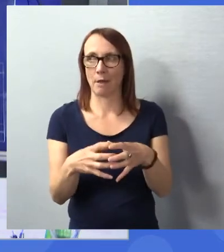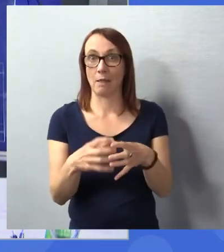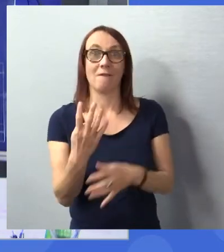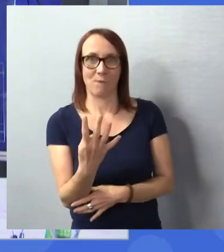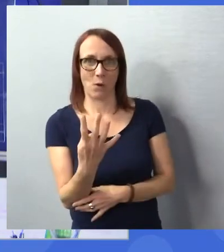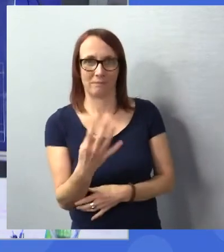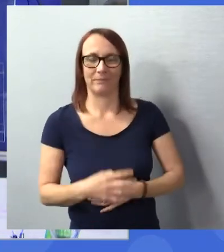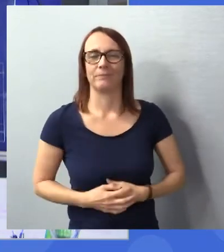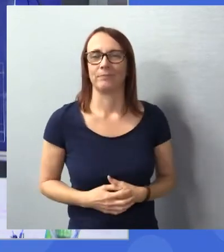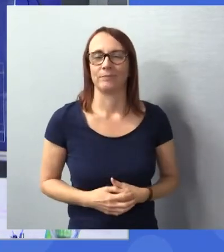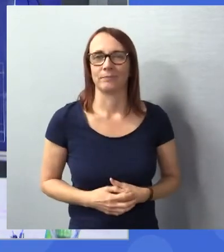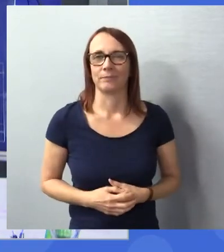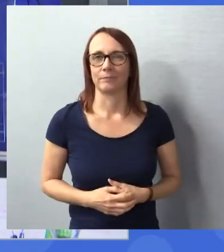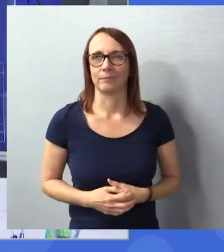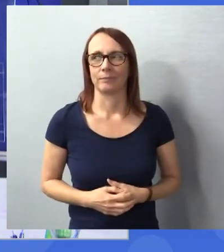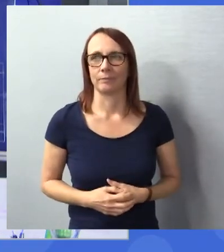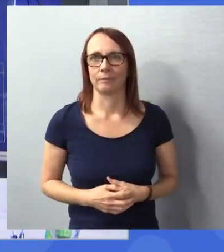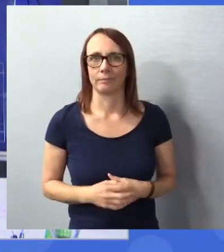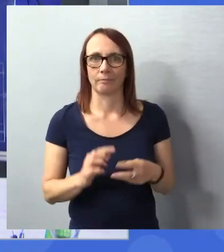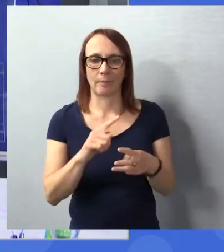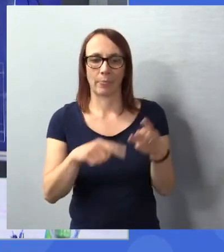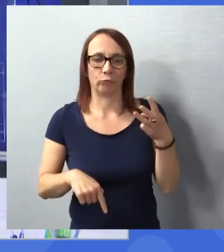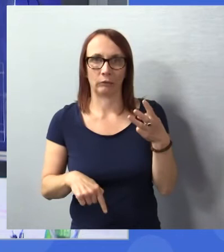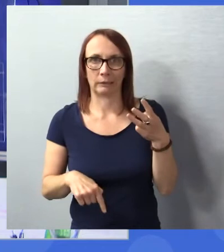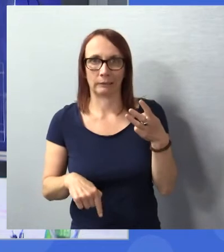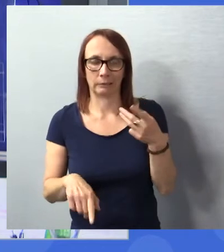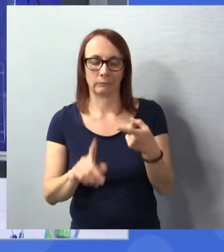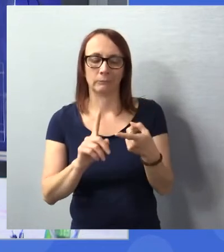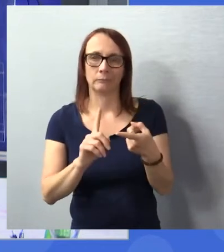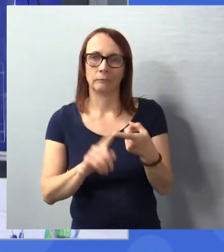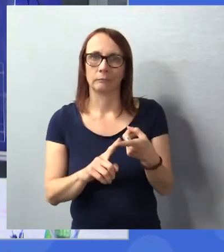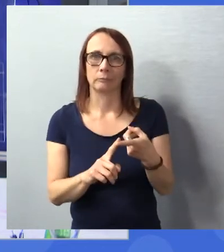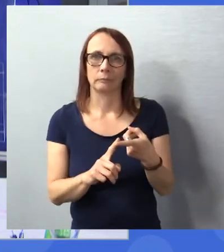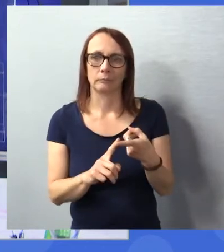and our three topics we work in FA discussing war having an informed